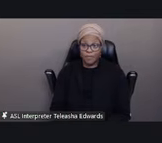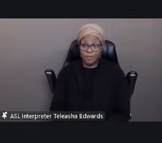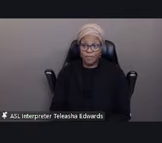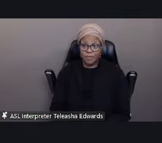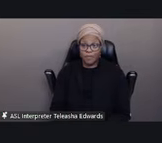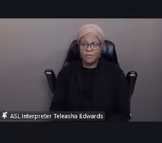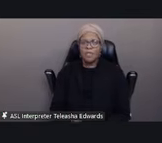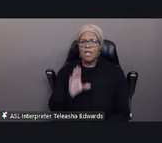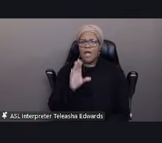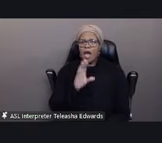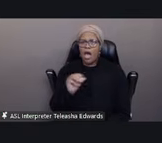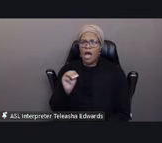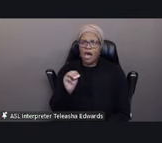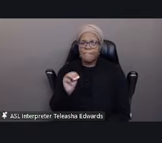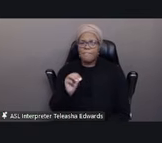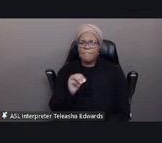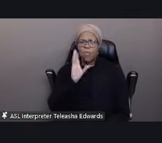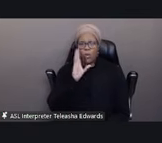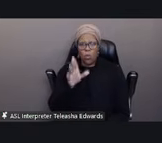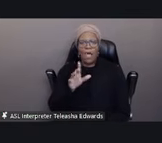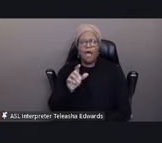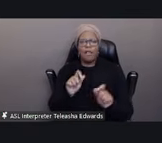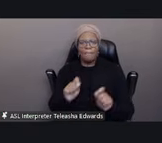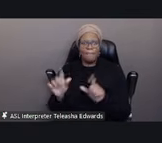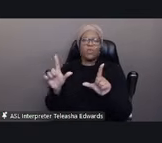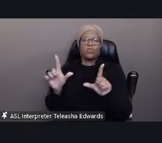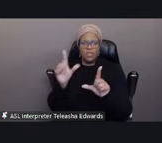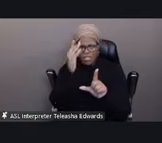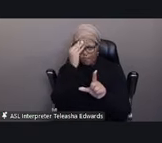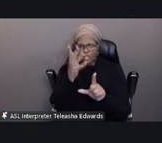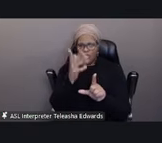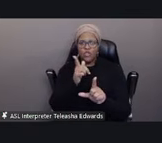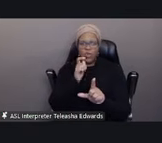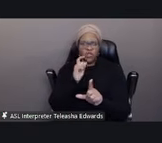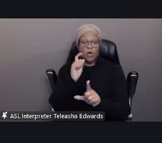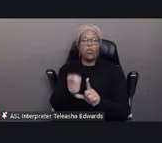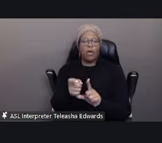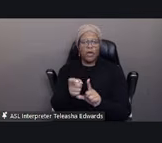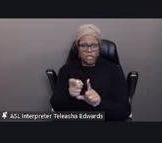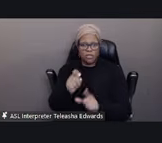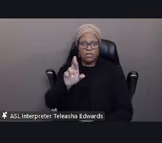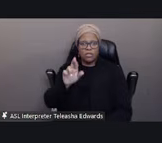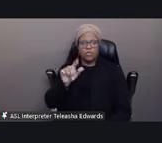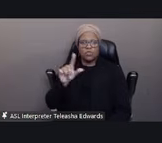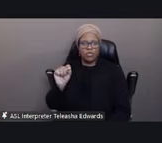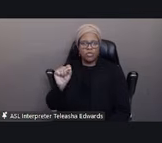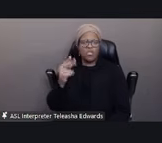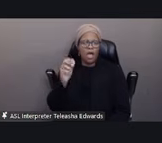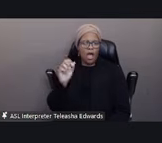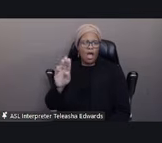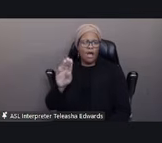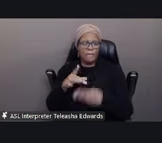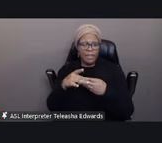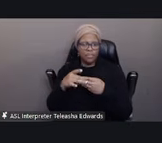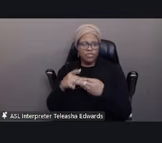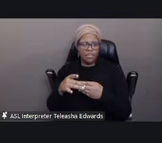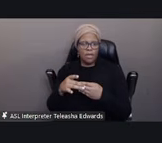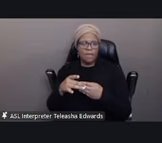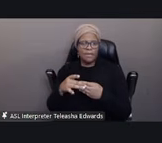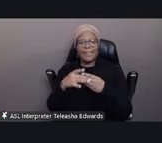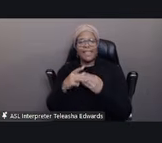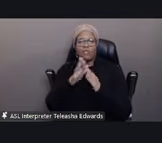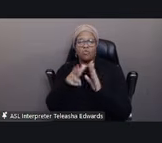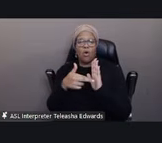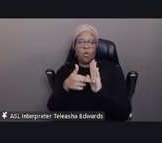Um we will post information of who is awarded uh roots hub leadership uh lead role on our website.